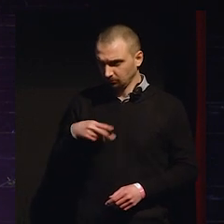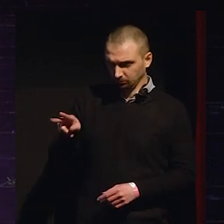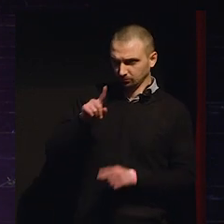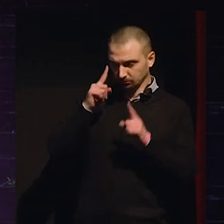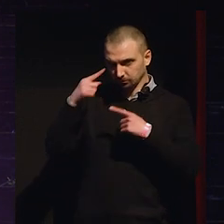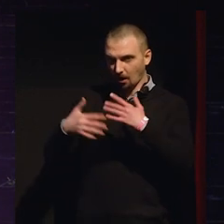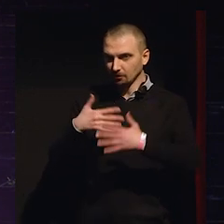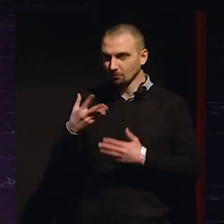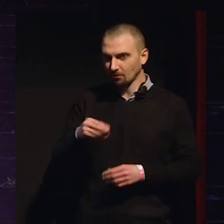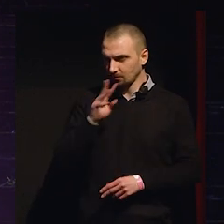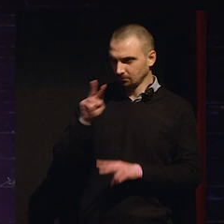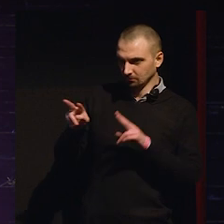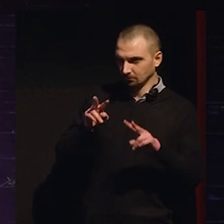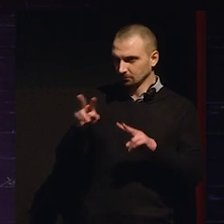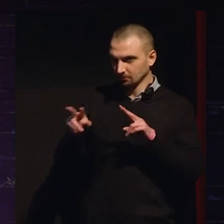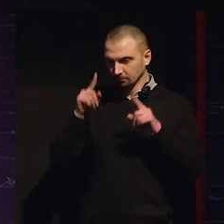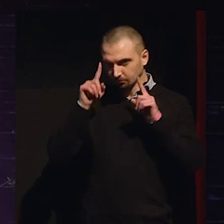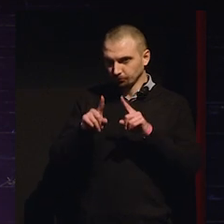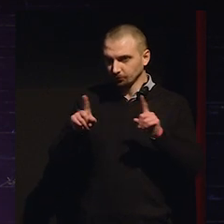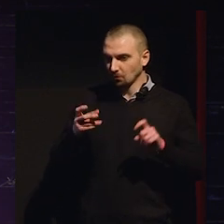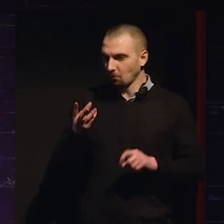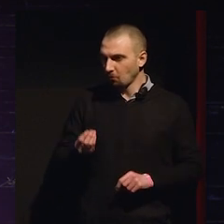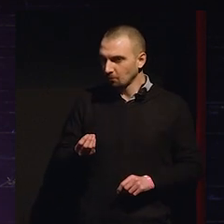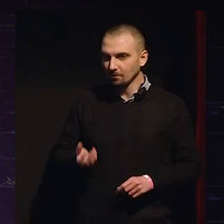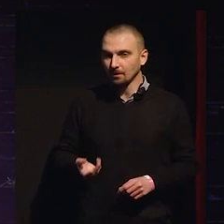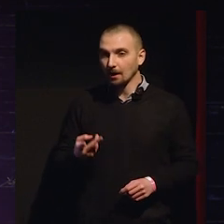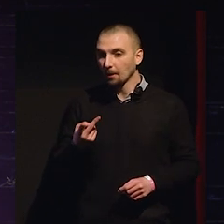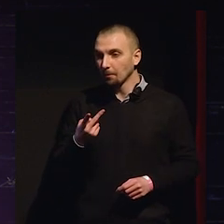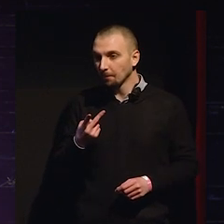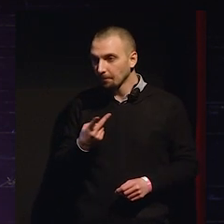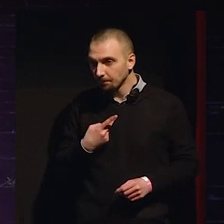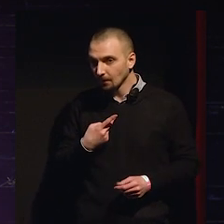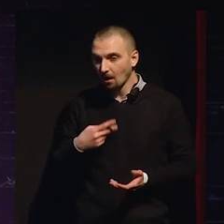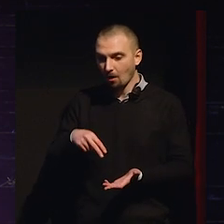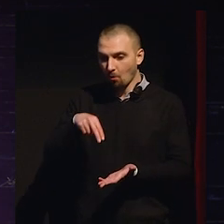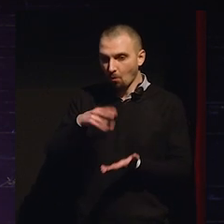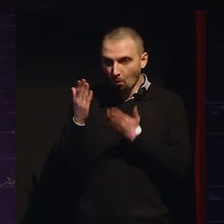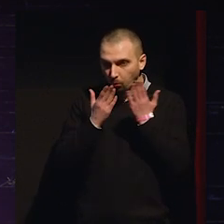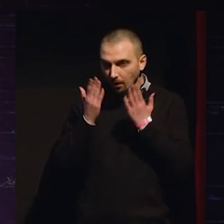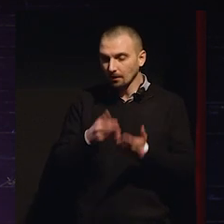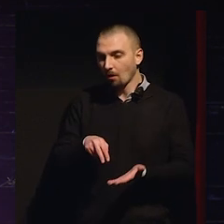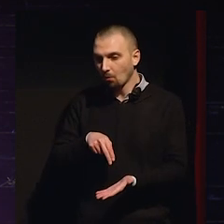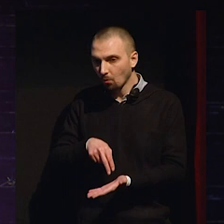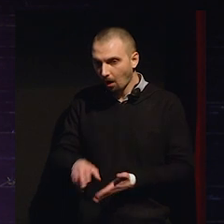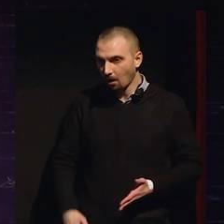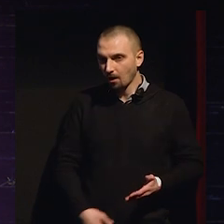Cause the expectations are a bit different. We are educated and we stand on our feet, and the new generation has a lot of